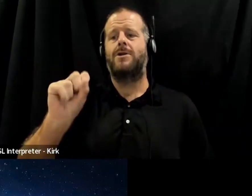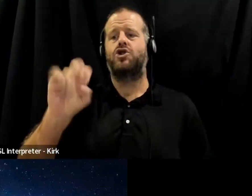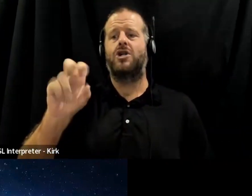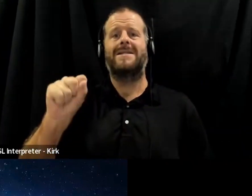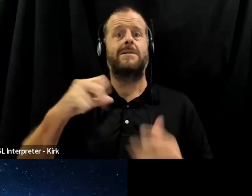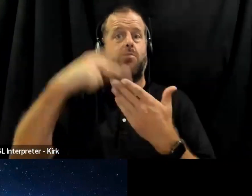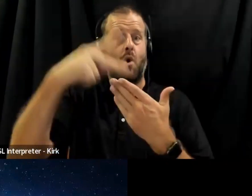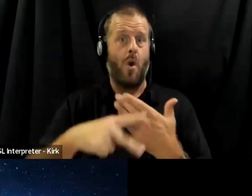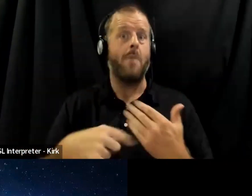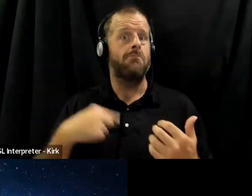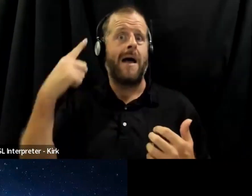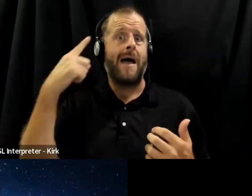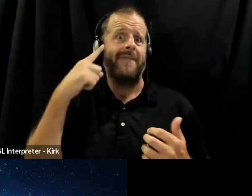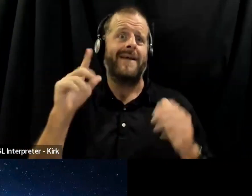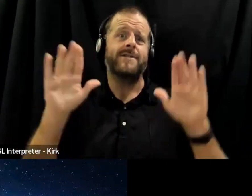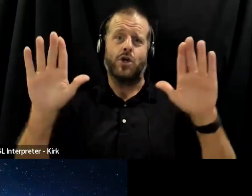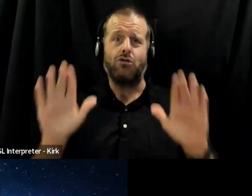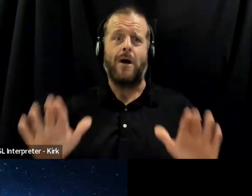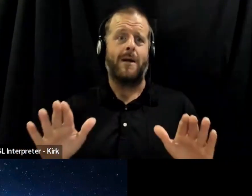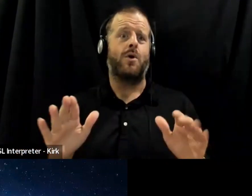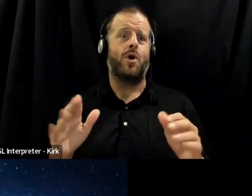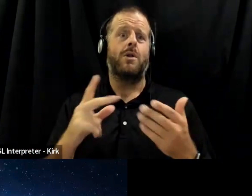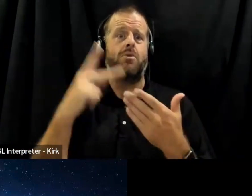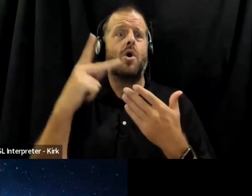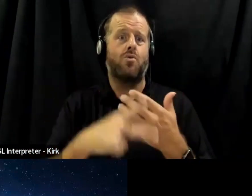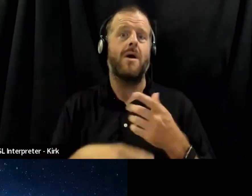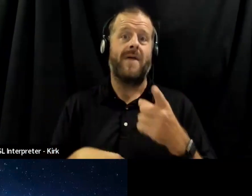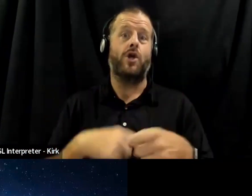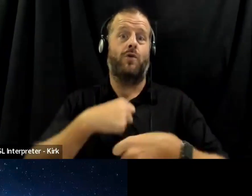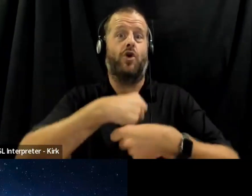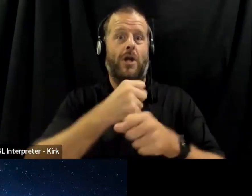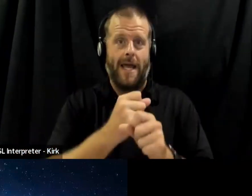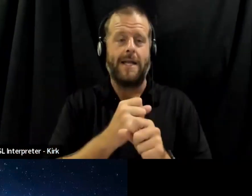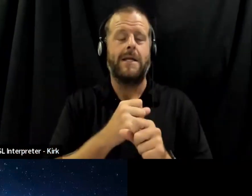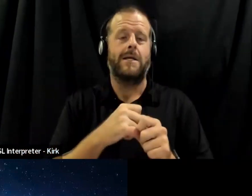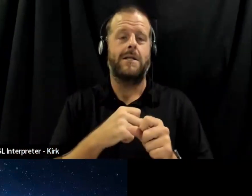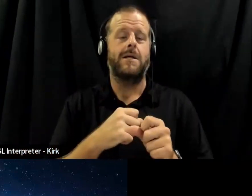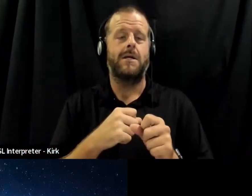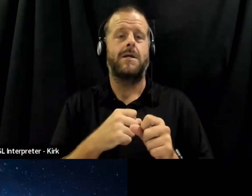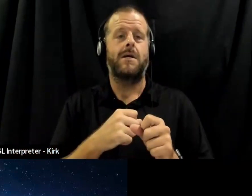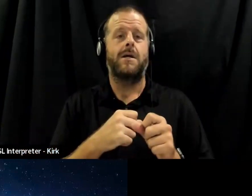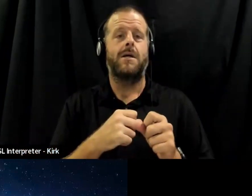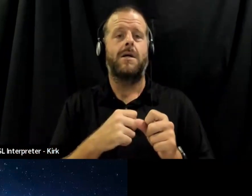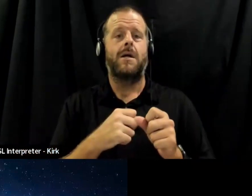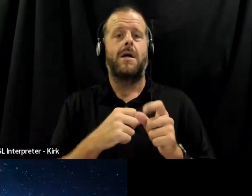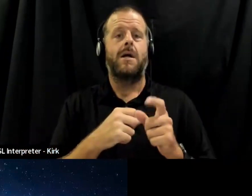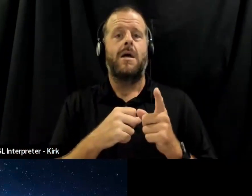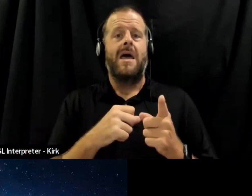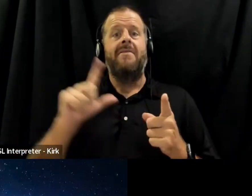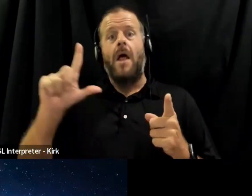really incredible program that you've created. I mean, you, the library offers so many